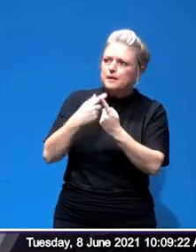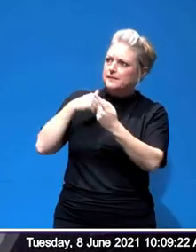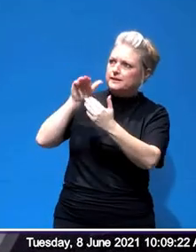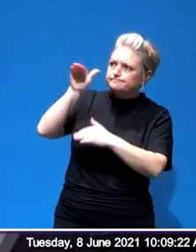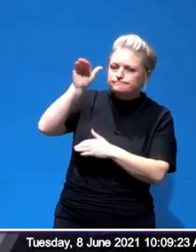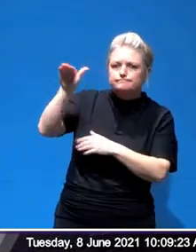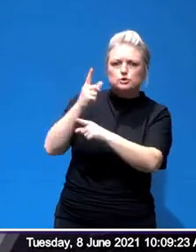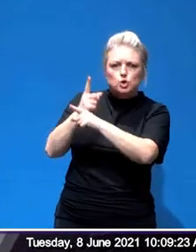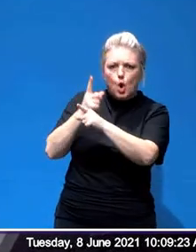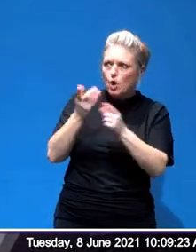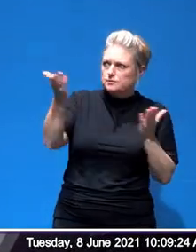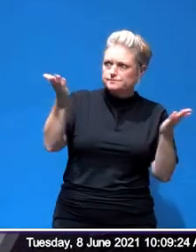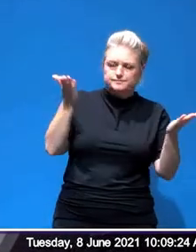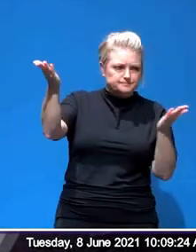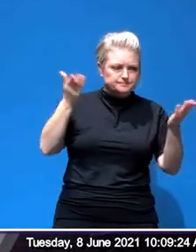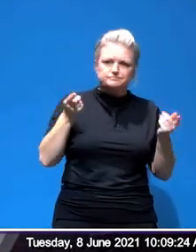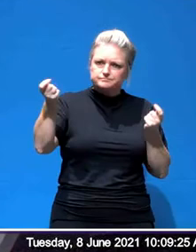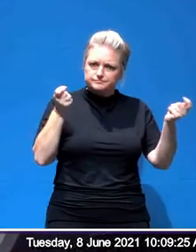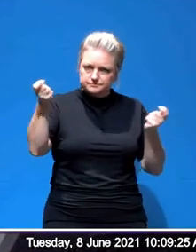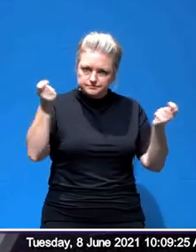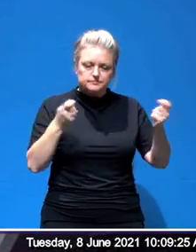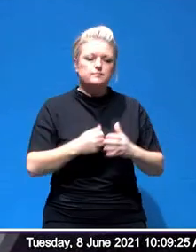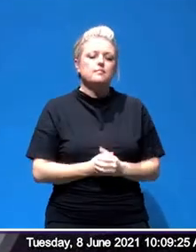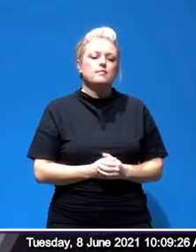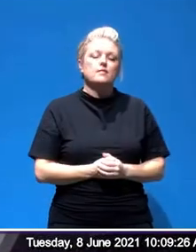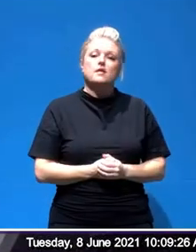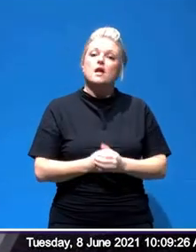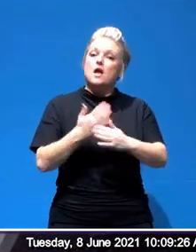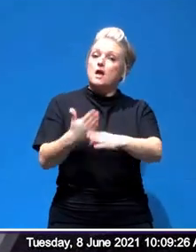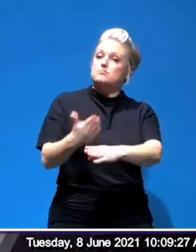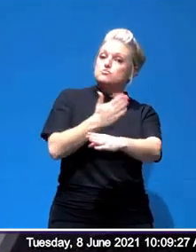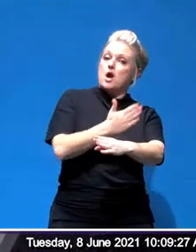Prior to working at Our Voice SA, I worked as an accommodation manager